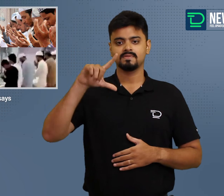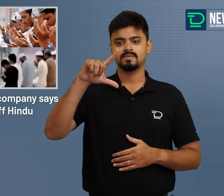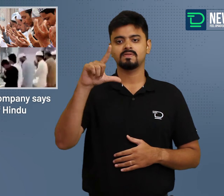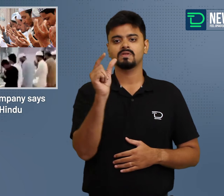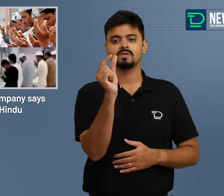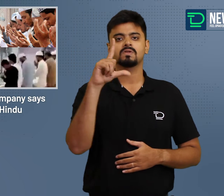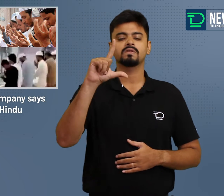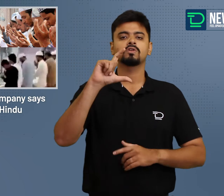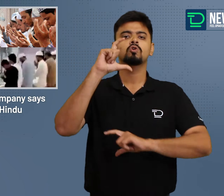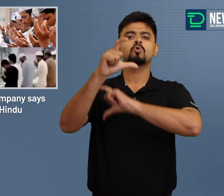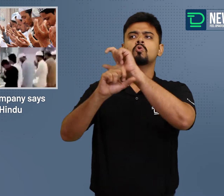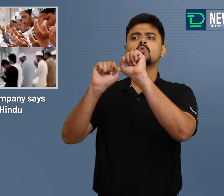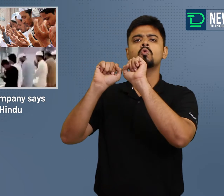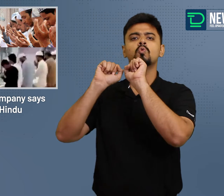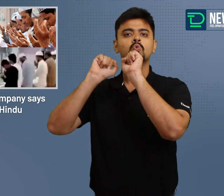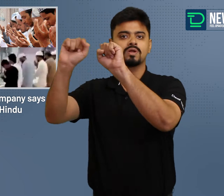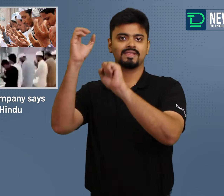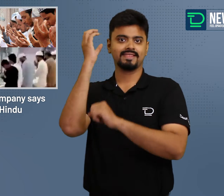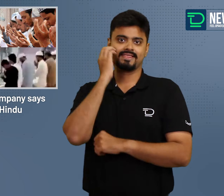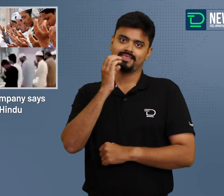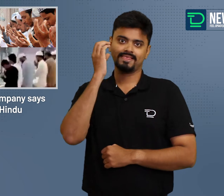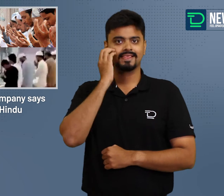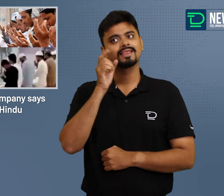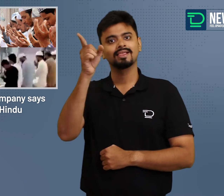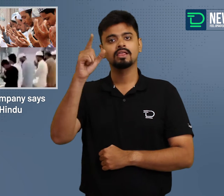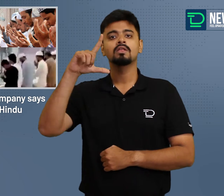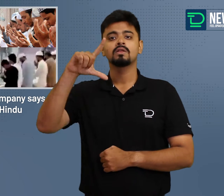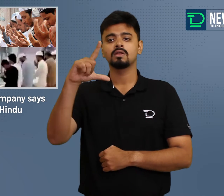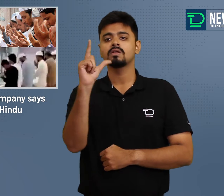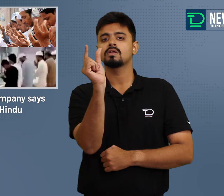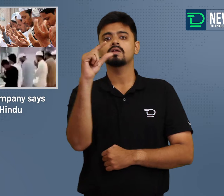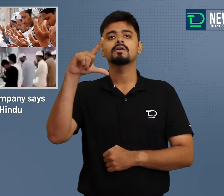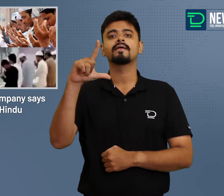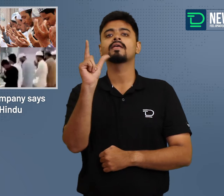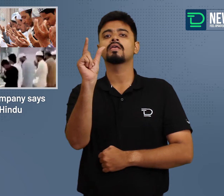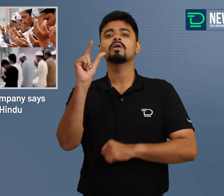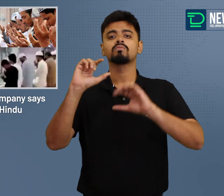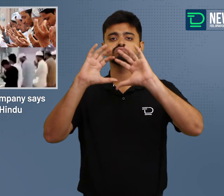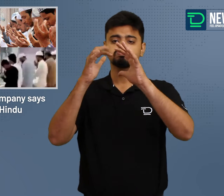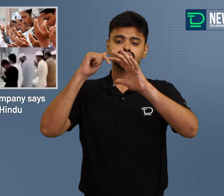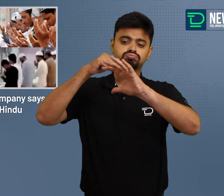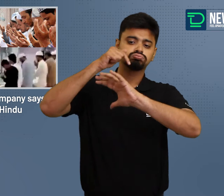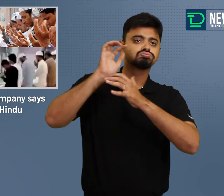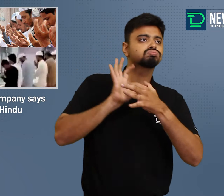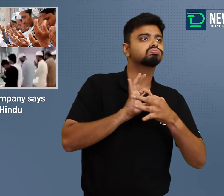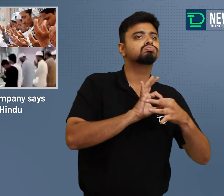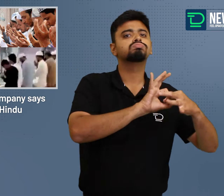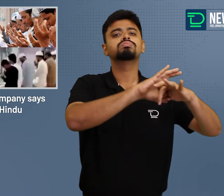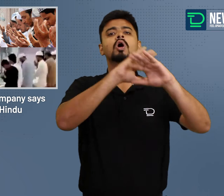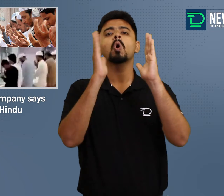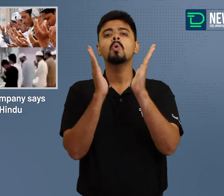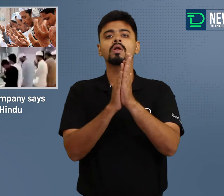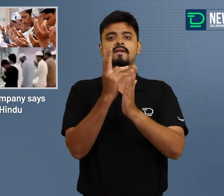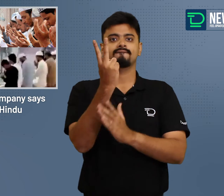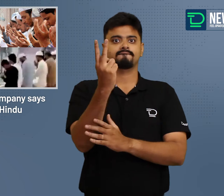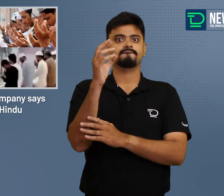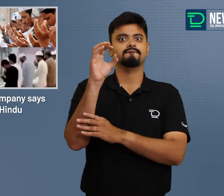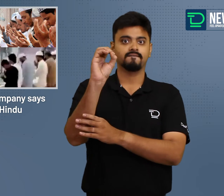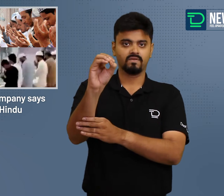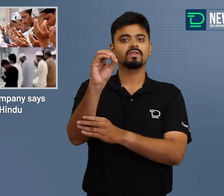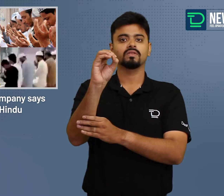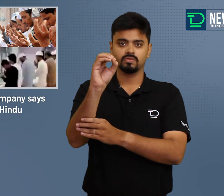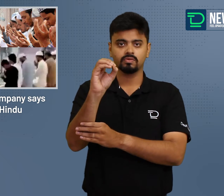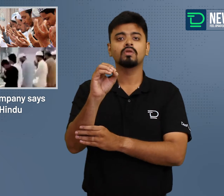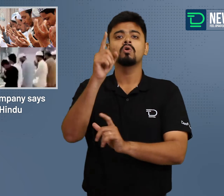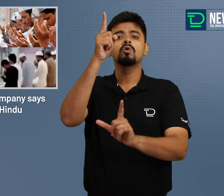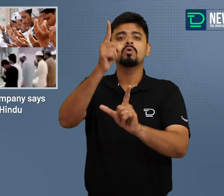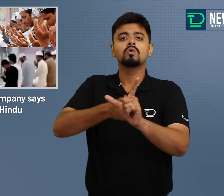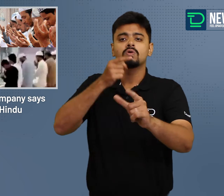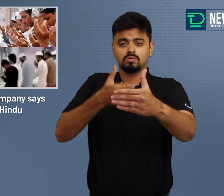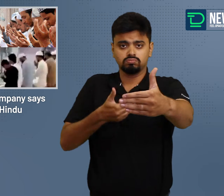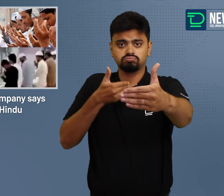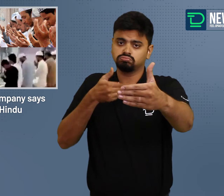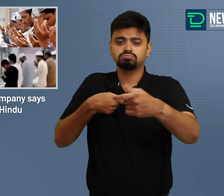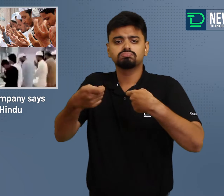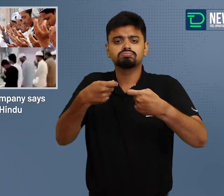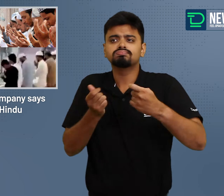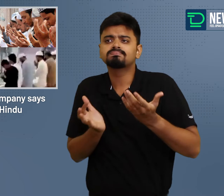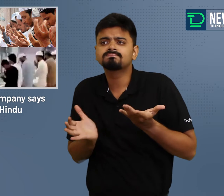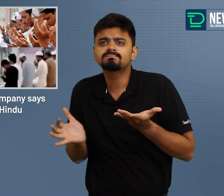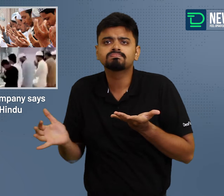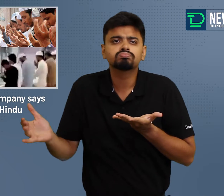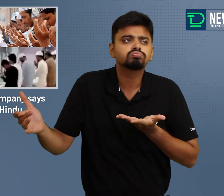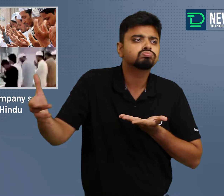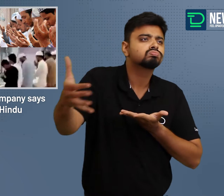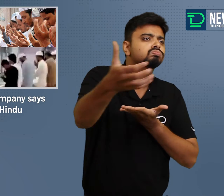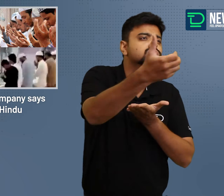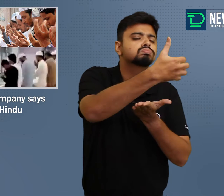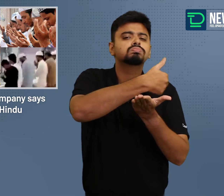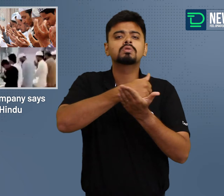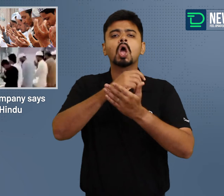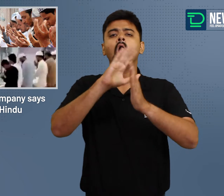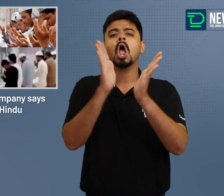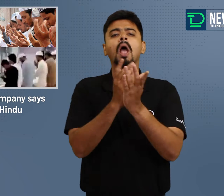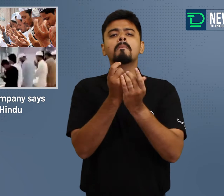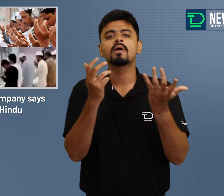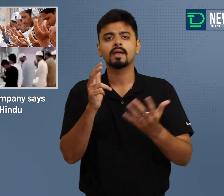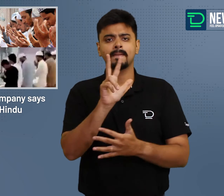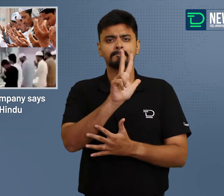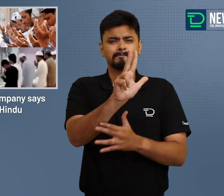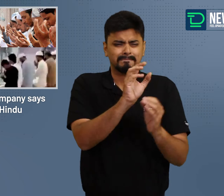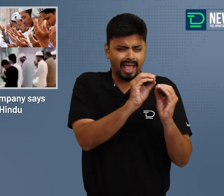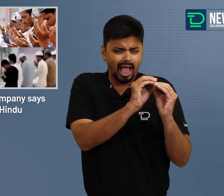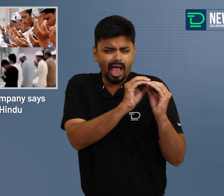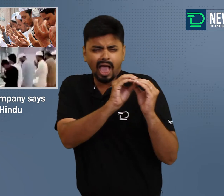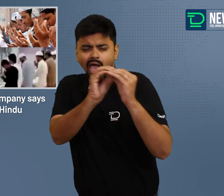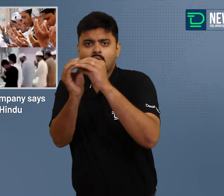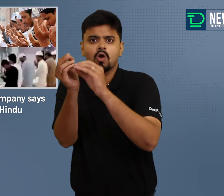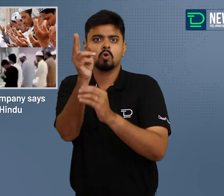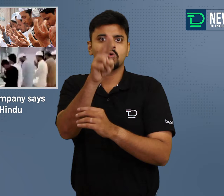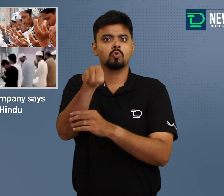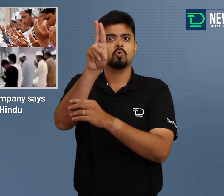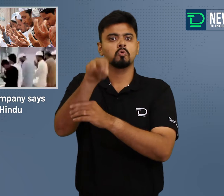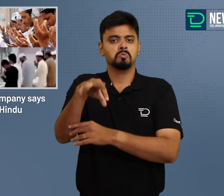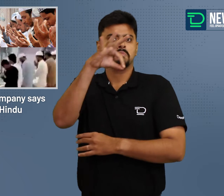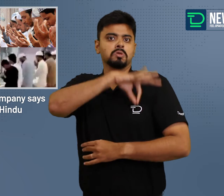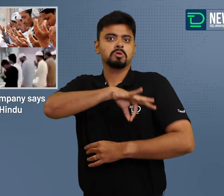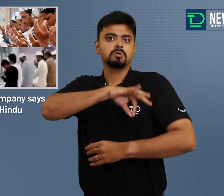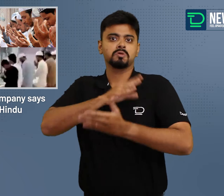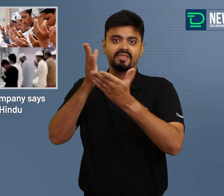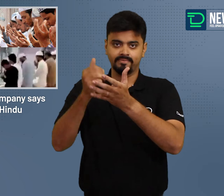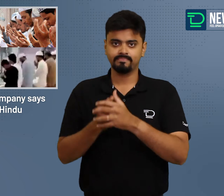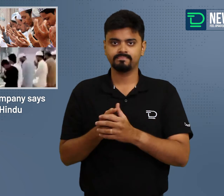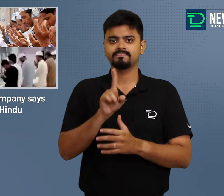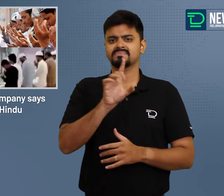LULU is part of the UAE-based company with operations in 20 countries and an annual turnover of $8 billion.